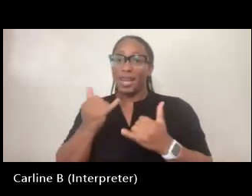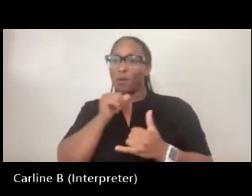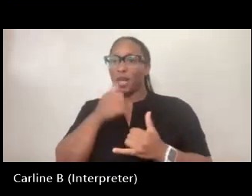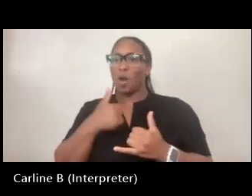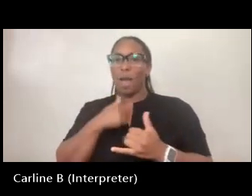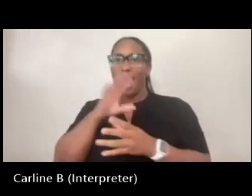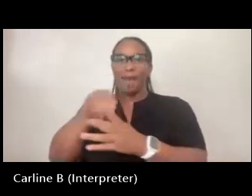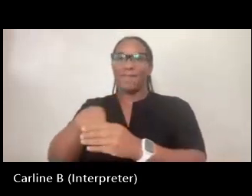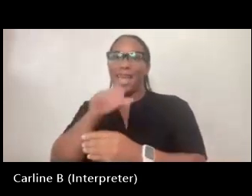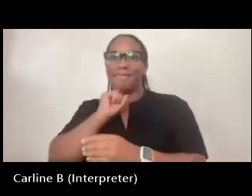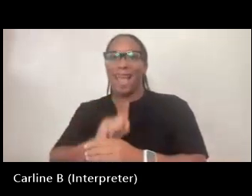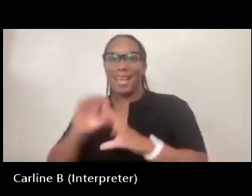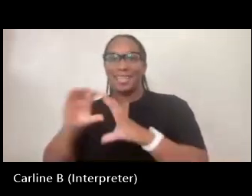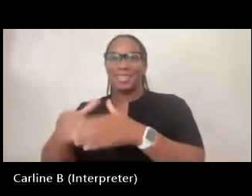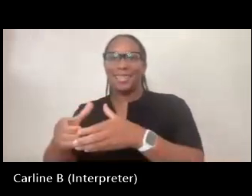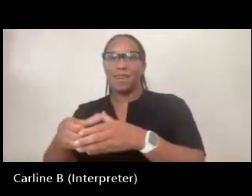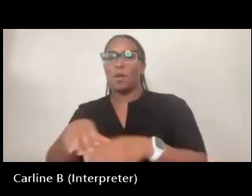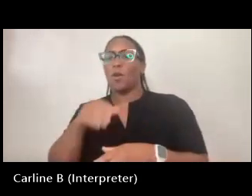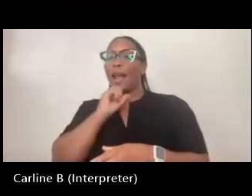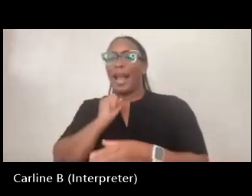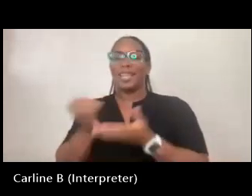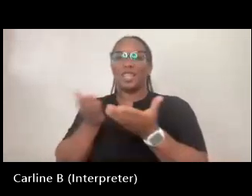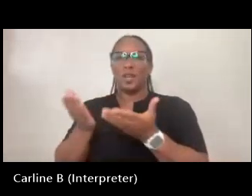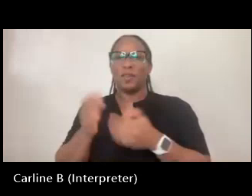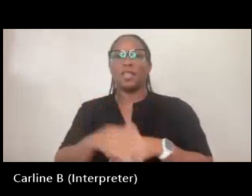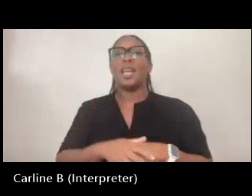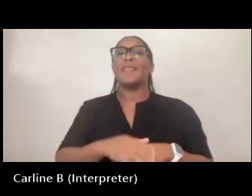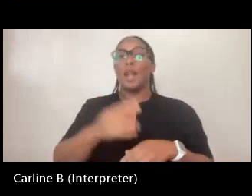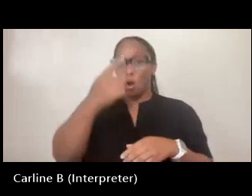They're not an aging services partner. They're a mental health nonprofit.